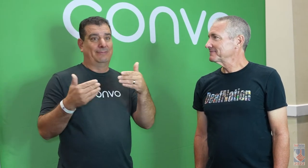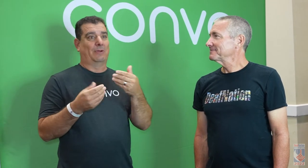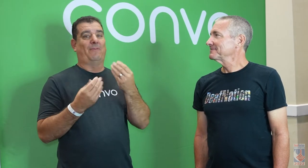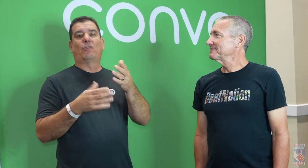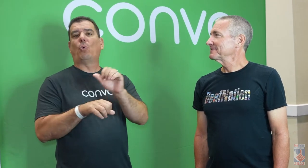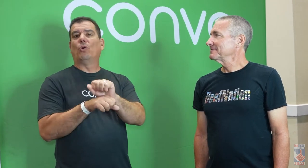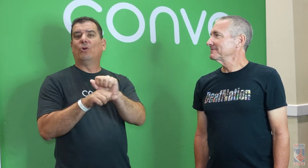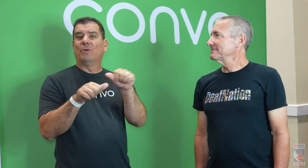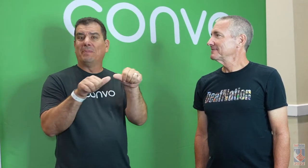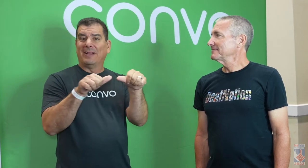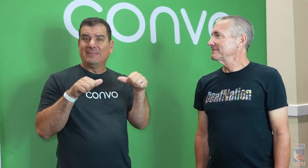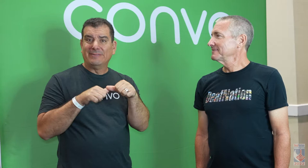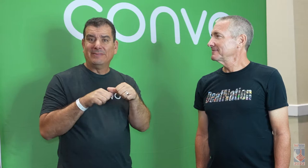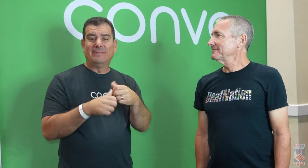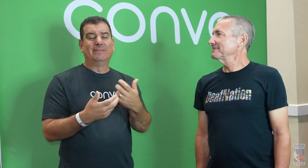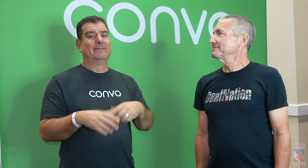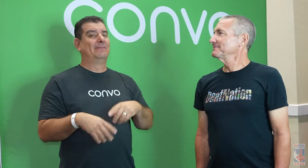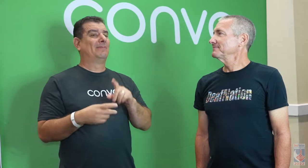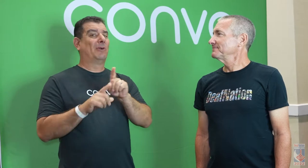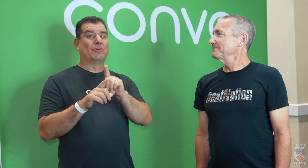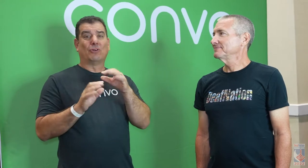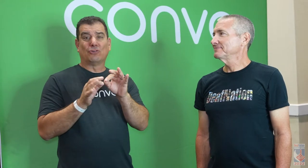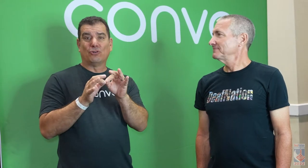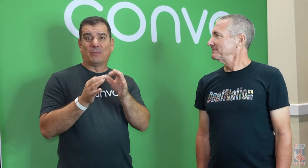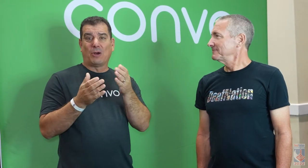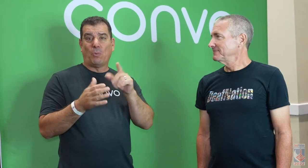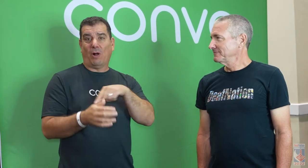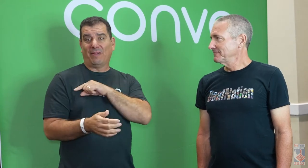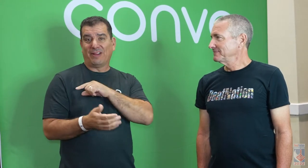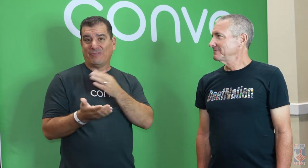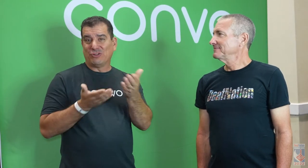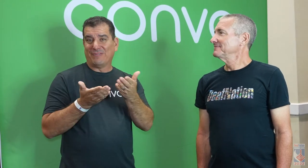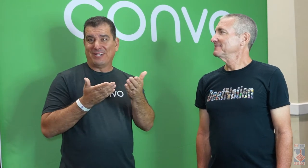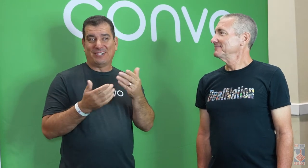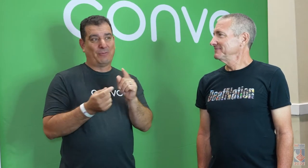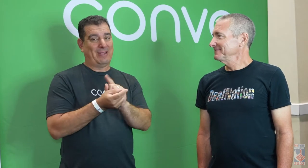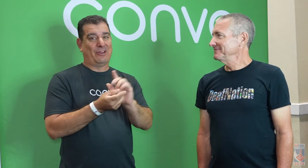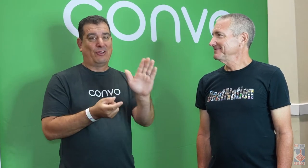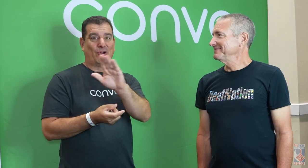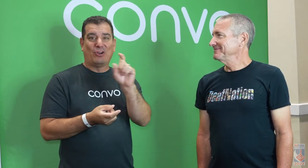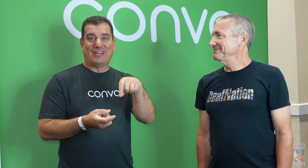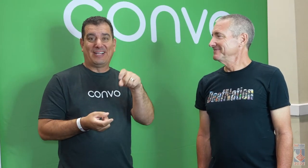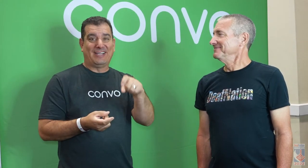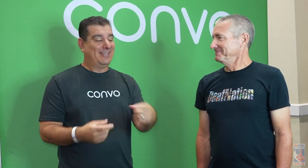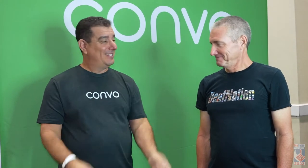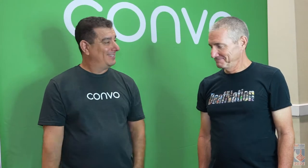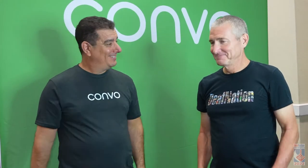which we provide in the workplace. Also the quality of our interpreting services to meet your needs.